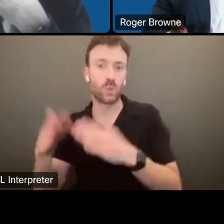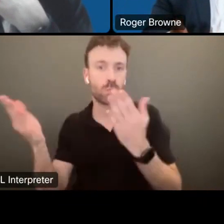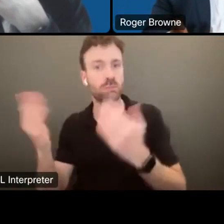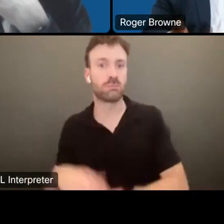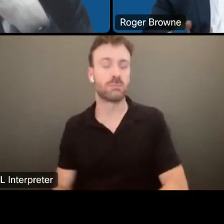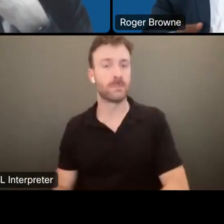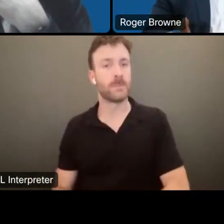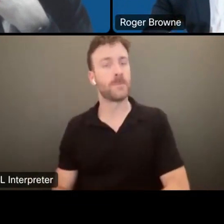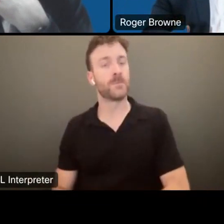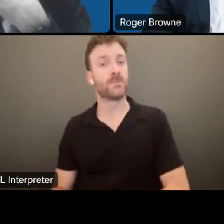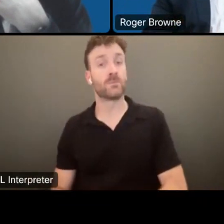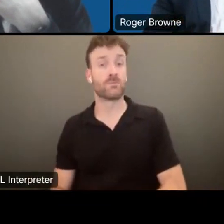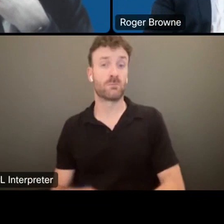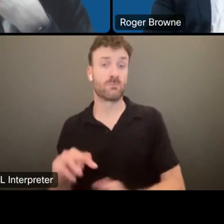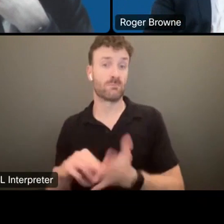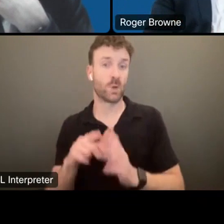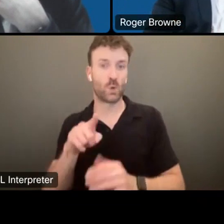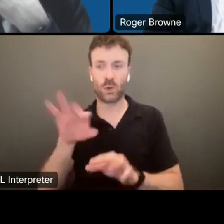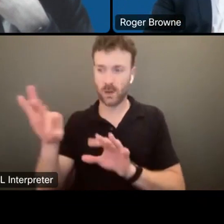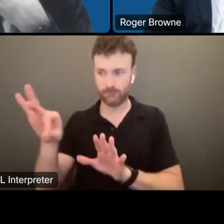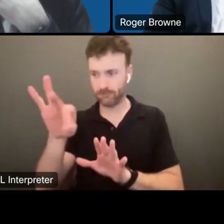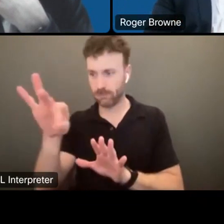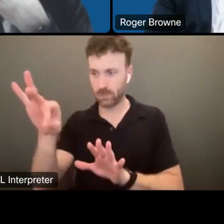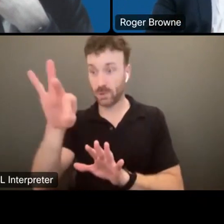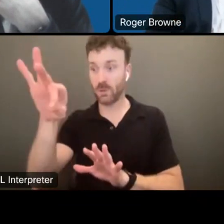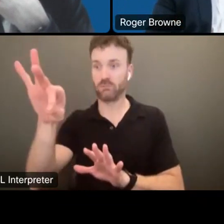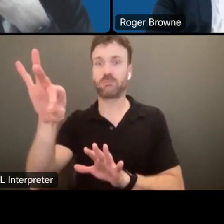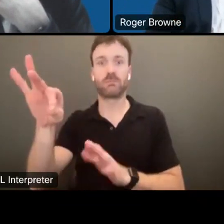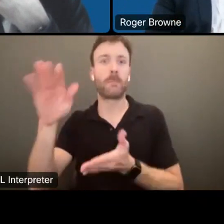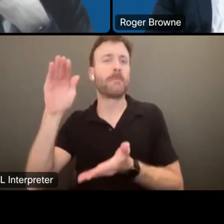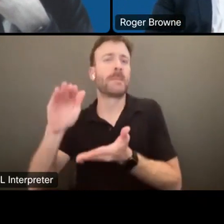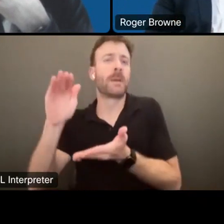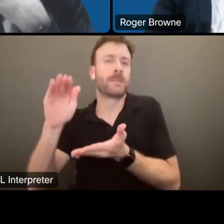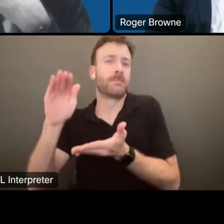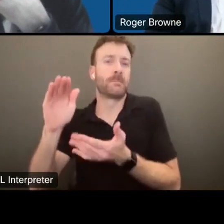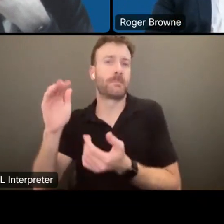given route and you can literally map out a route that at least -- I don't know if you'll